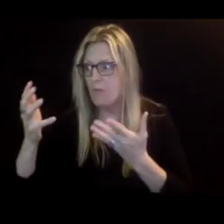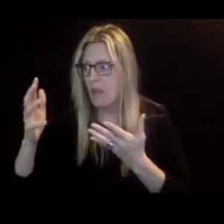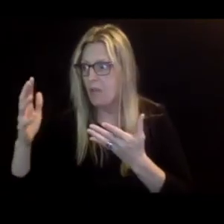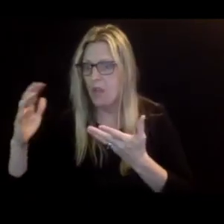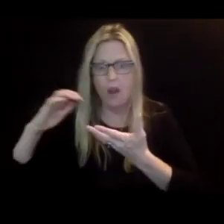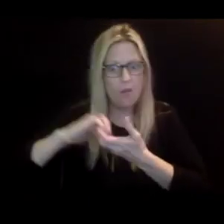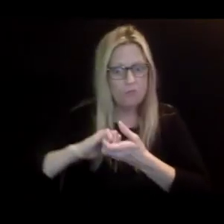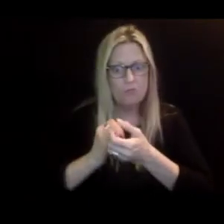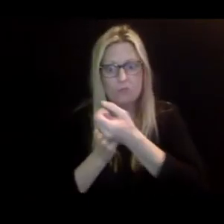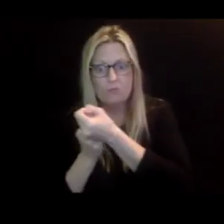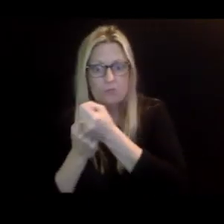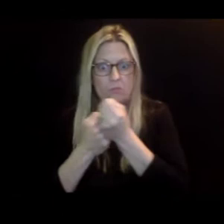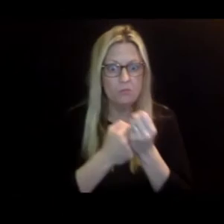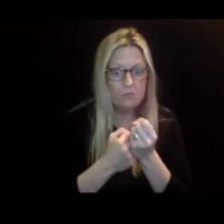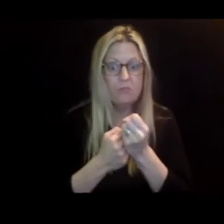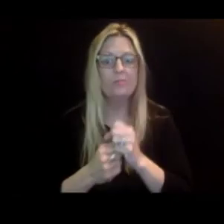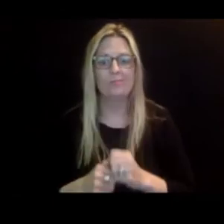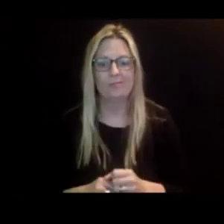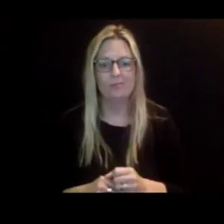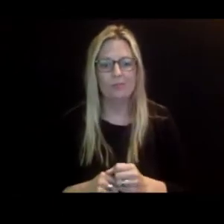there, and if there are projects that fit our goals that may need